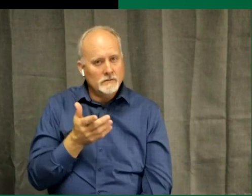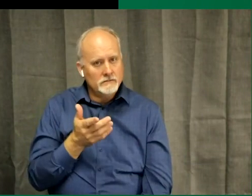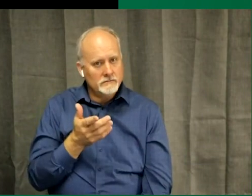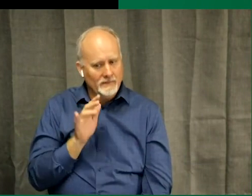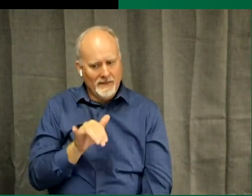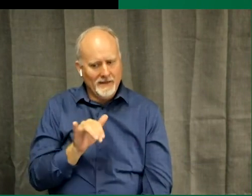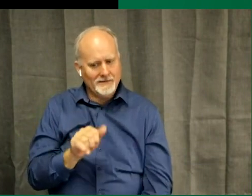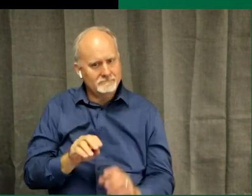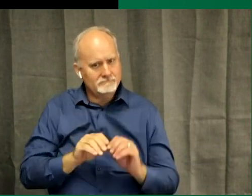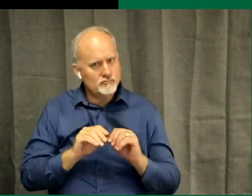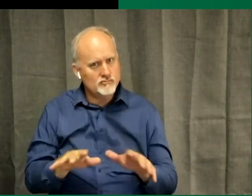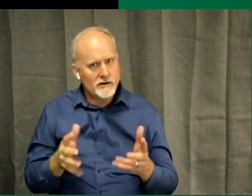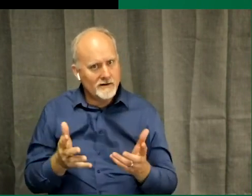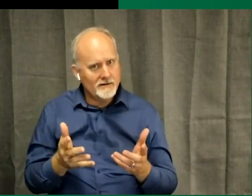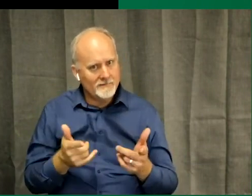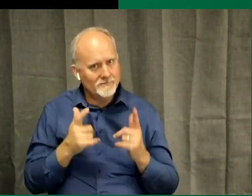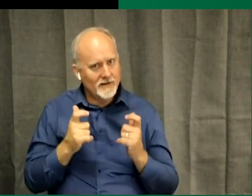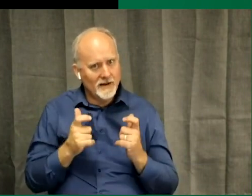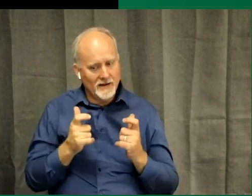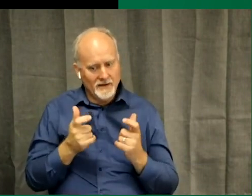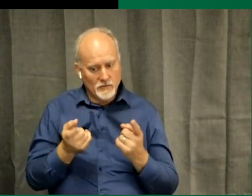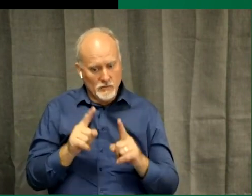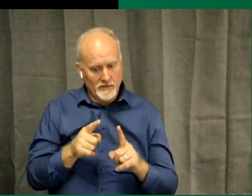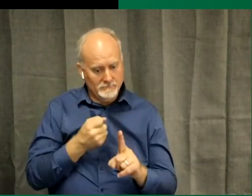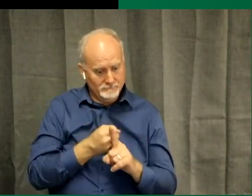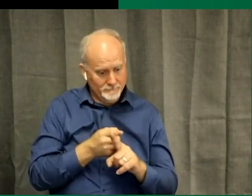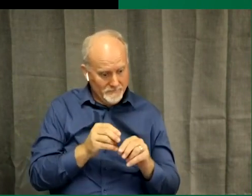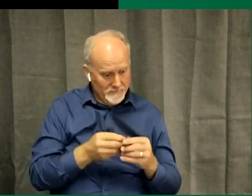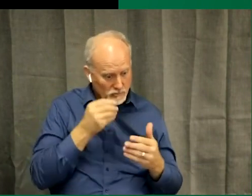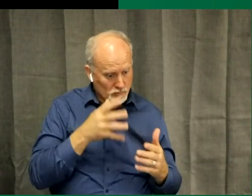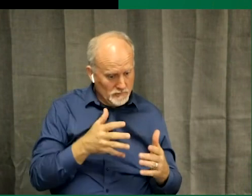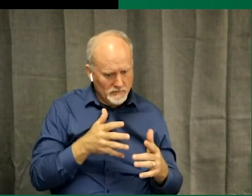once it takes root in the student population on the next slide we're going to talk about